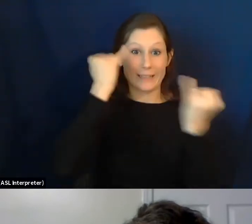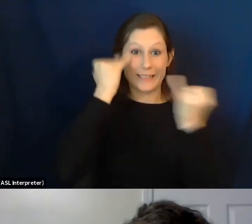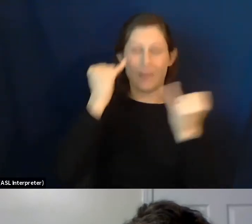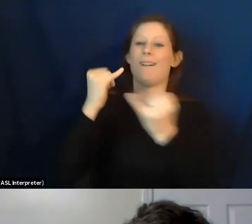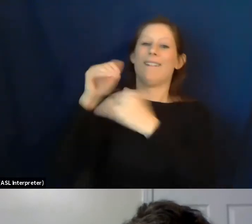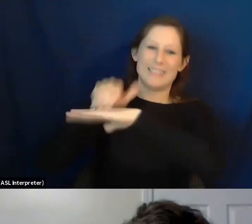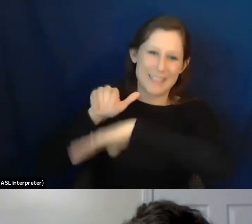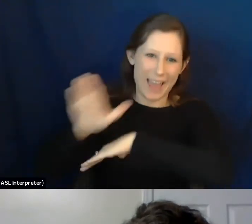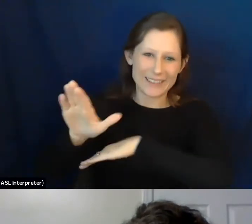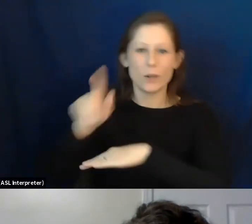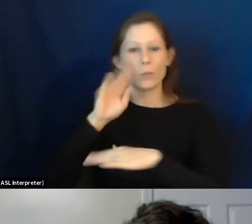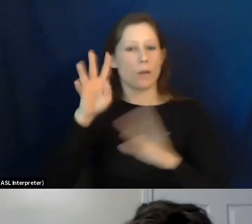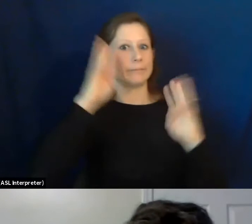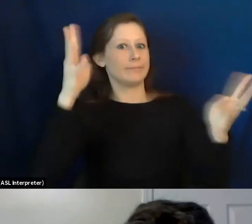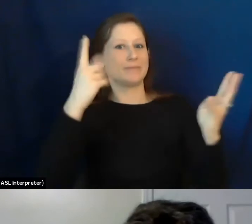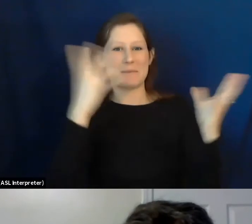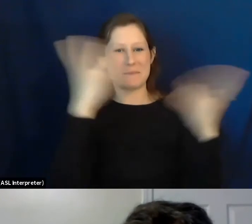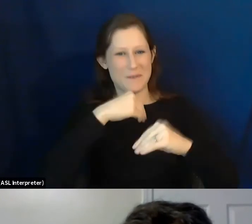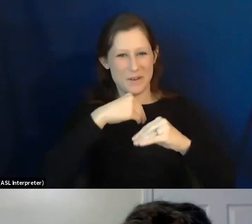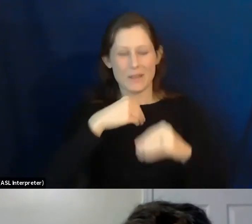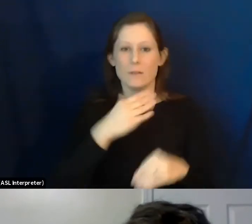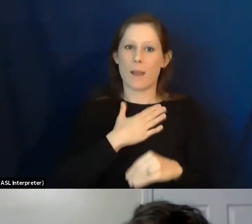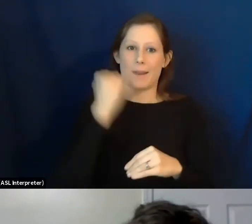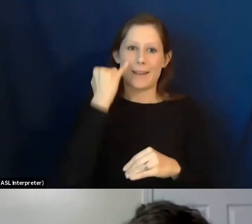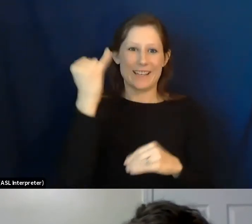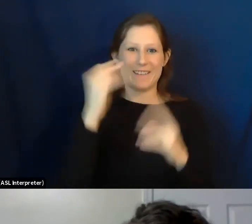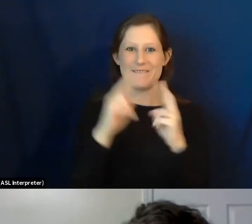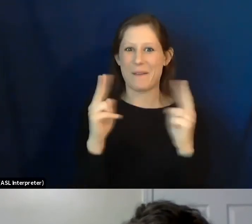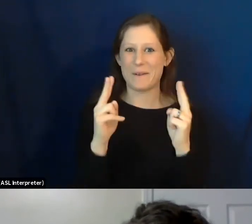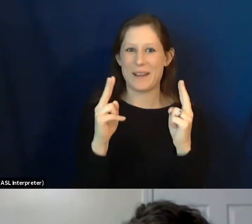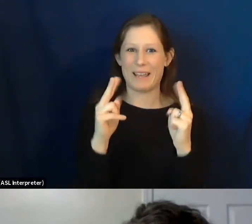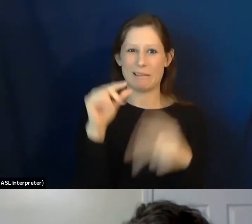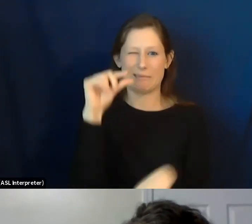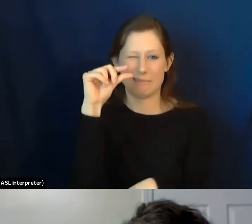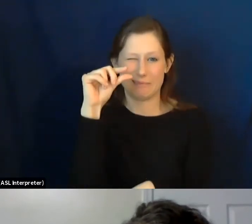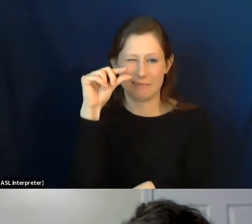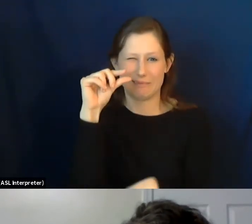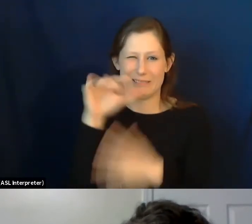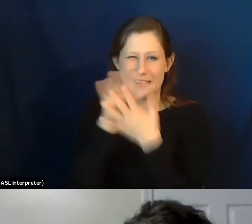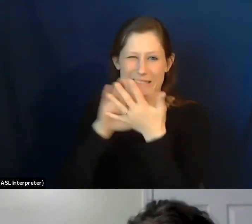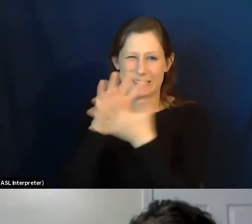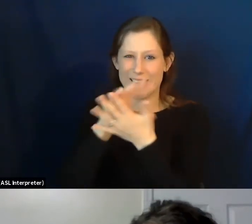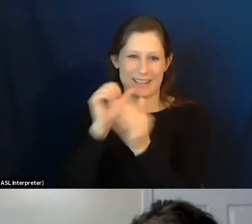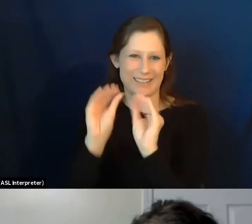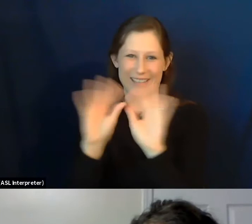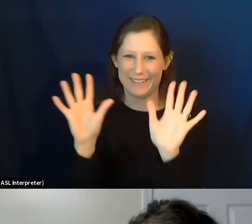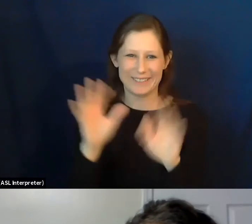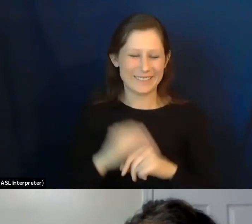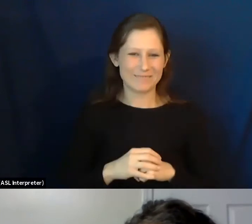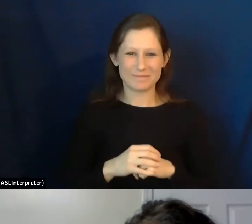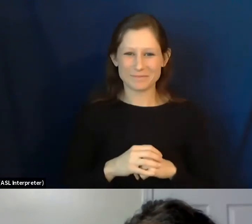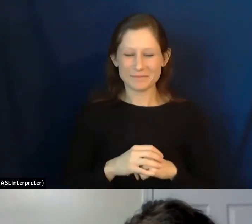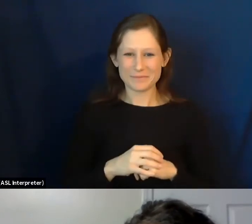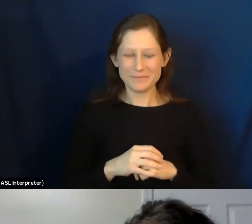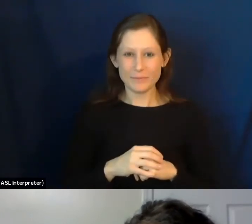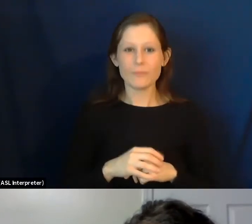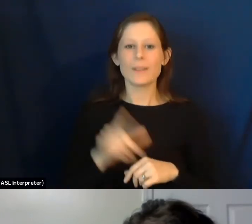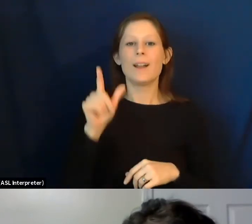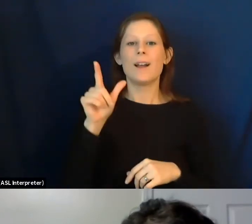because um my my idea was very very thin um and uh laura can you turn the videos back